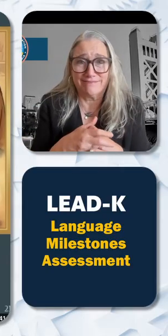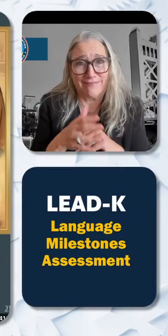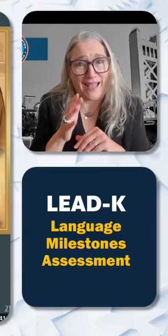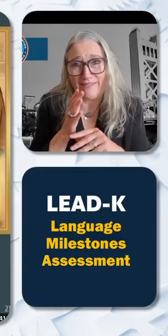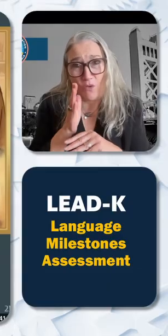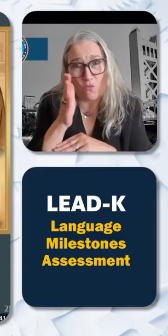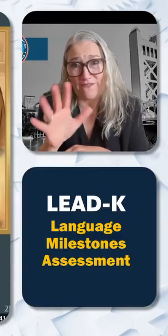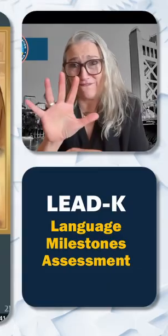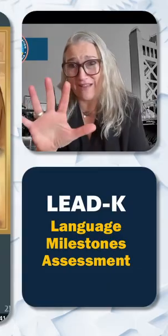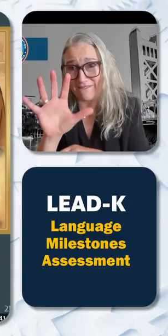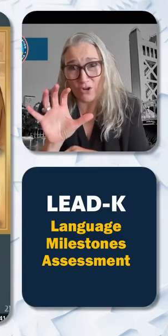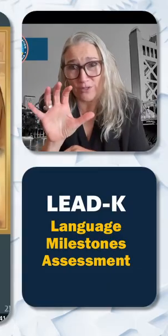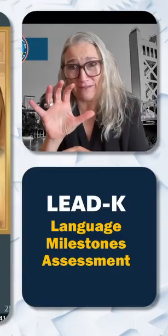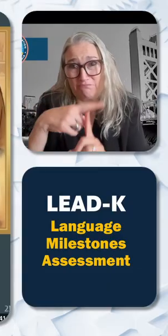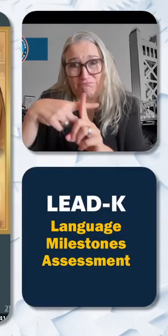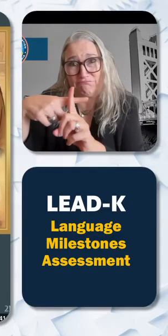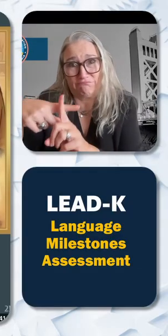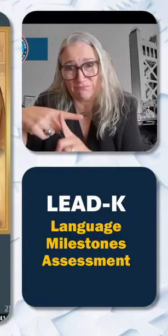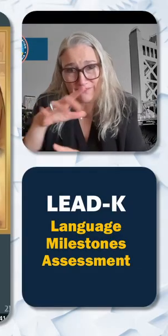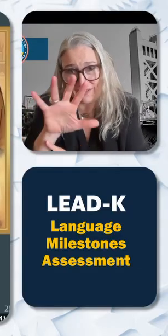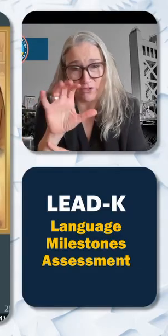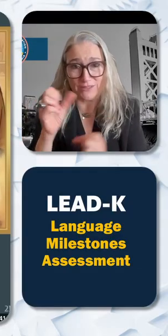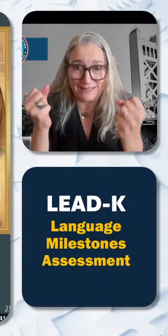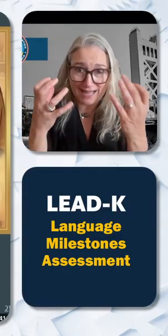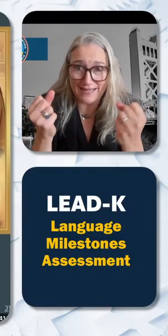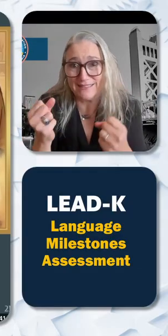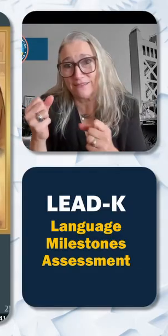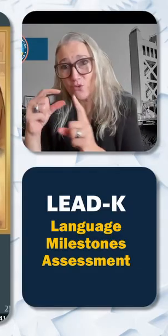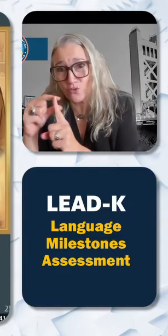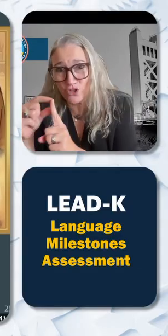stage. The child will be able to have longer, more complicated sentences.